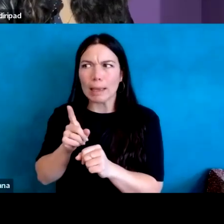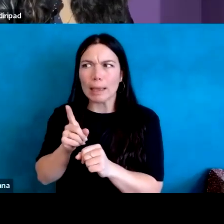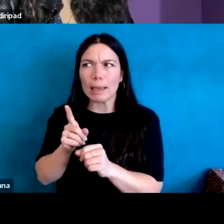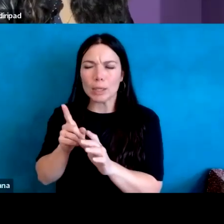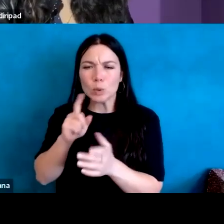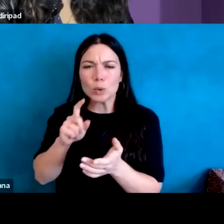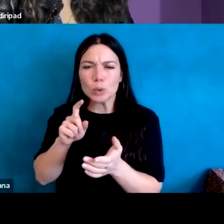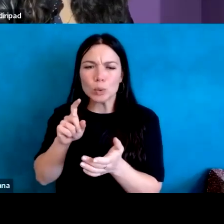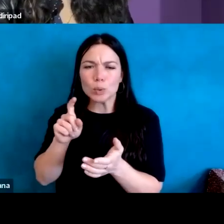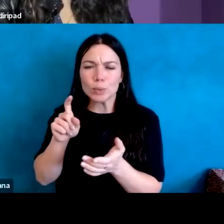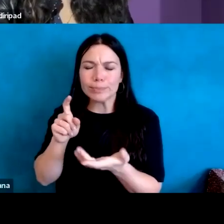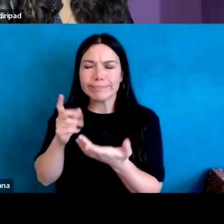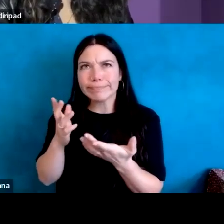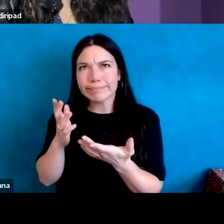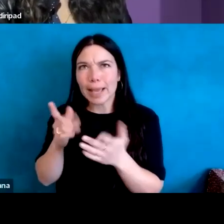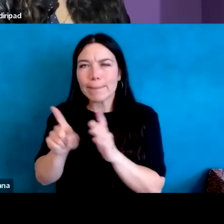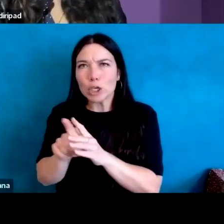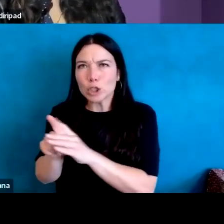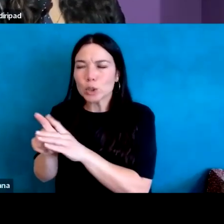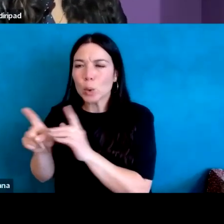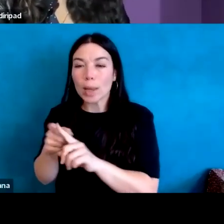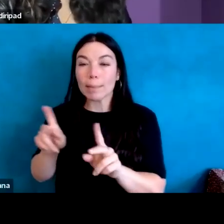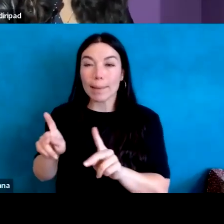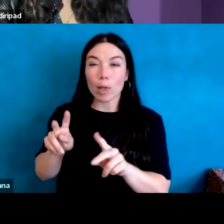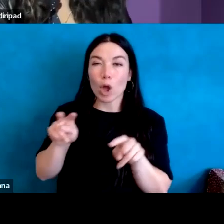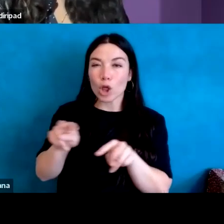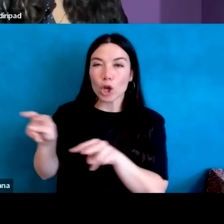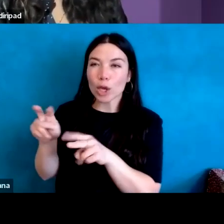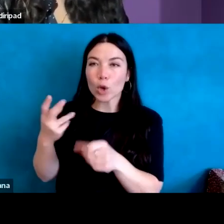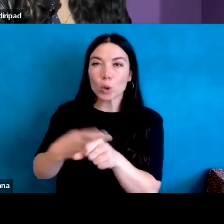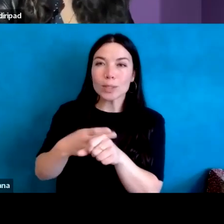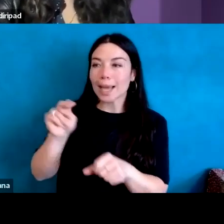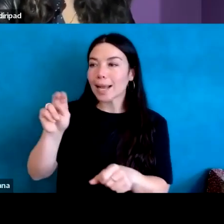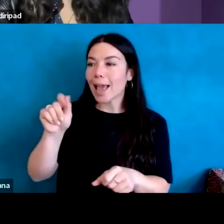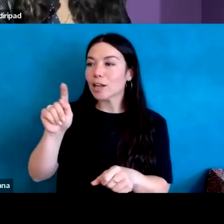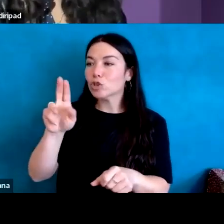using naturalistic data for the most part, and then looking at a few individuals.